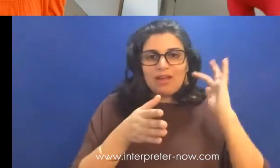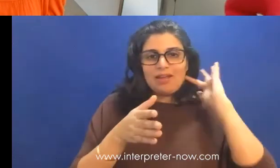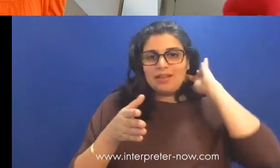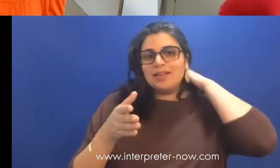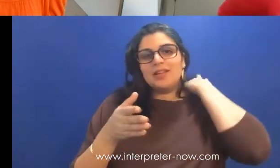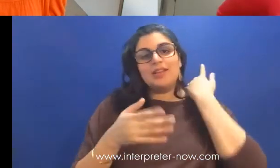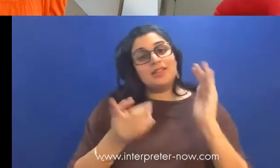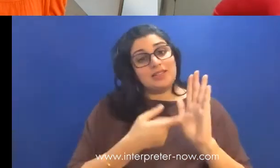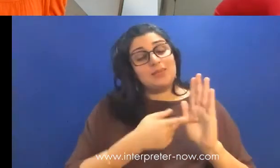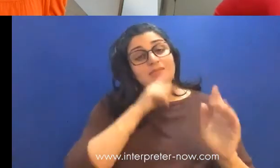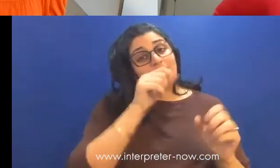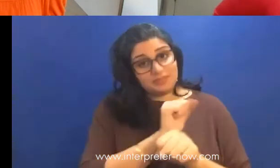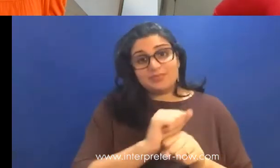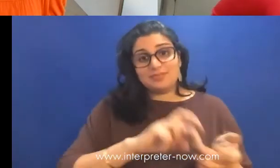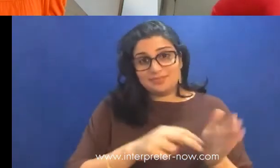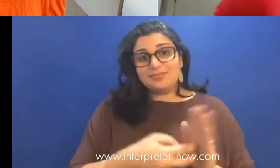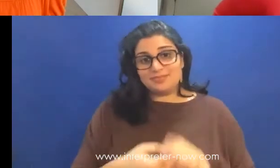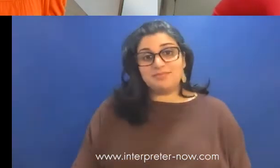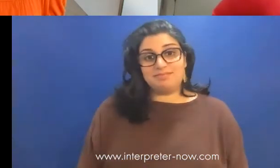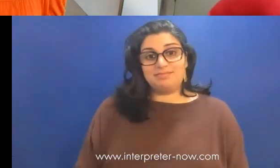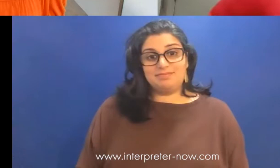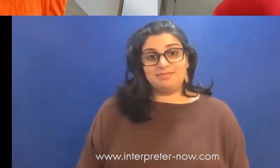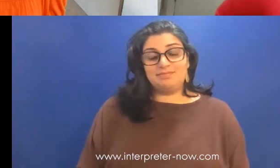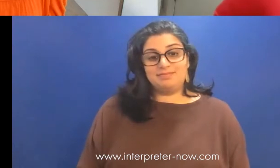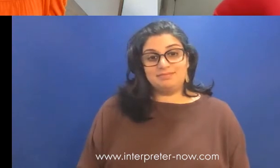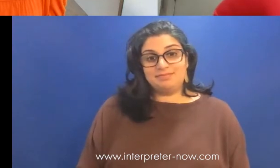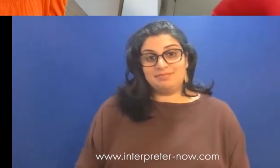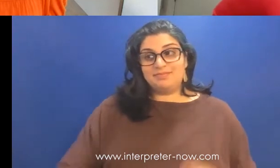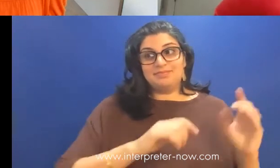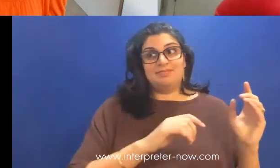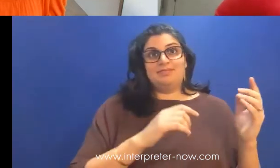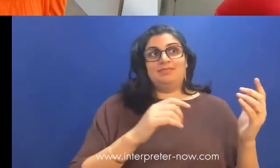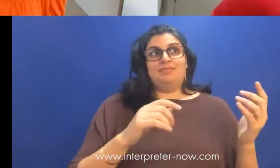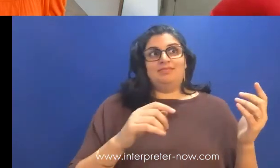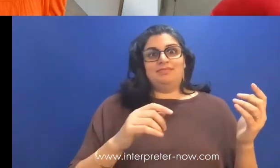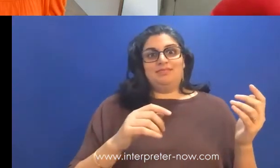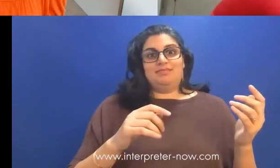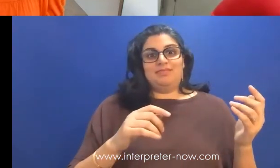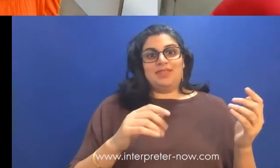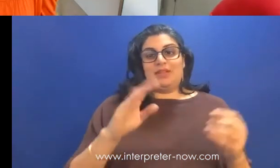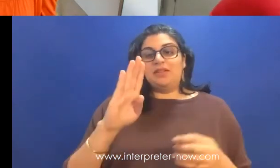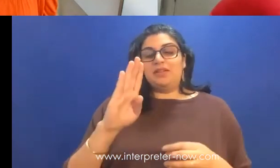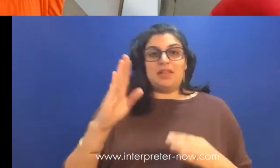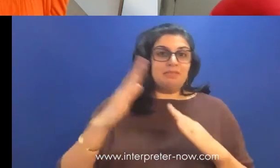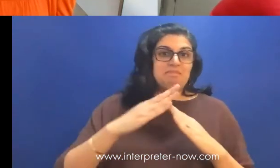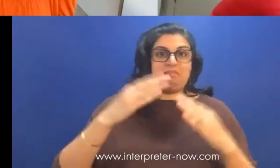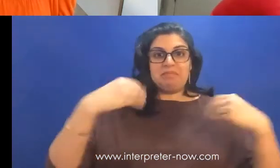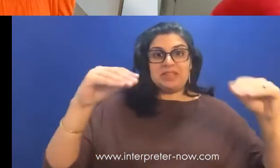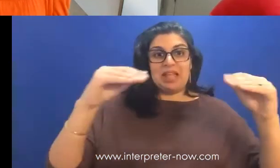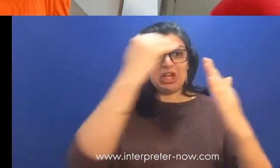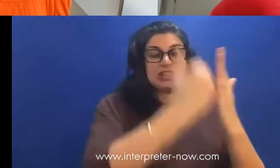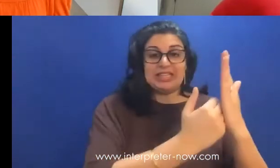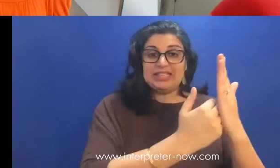Sometimes that actually means going against the bestseller list.